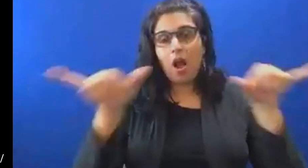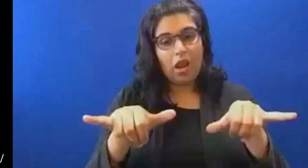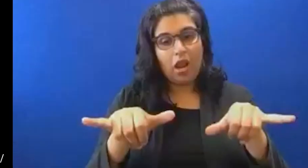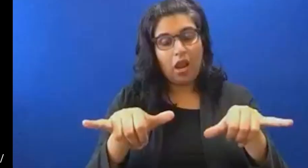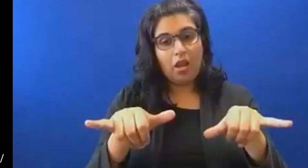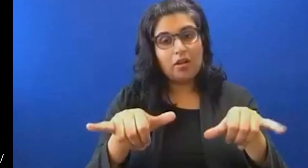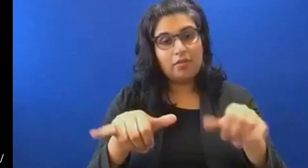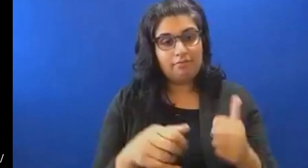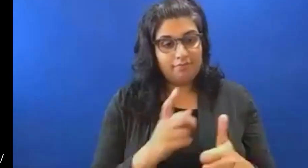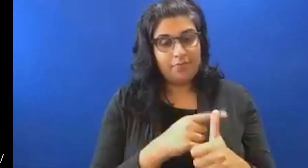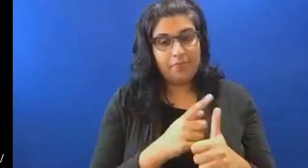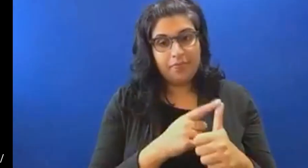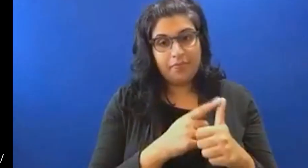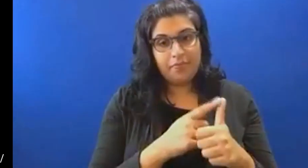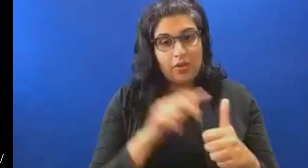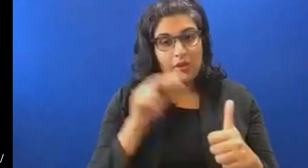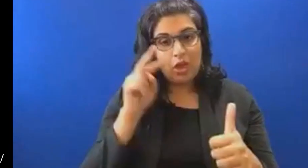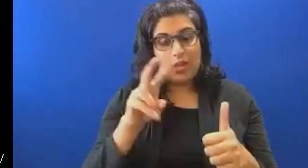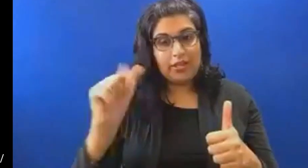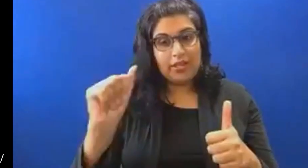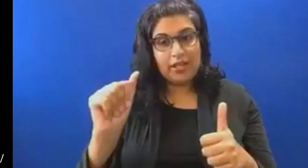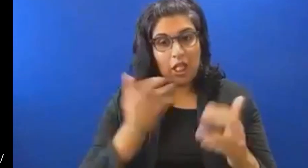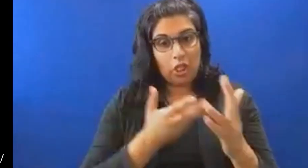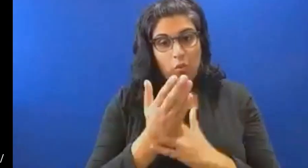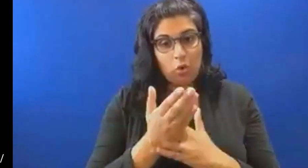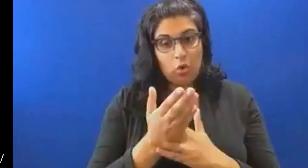first of all, looking at disability through a lens of pity.